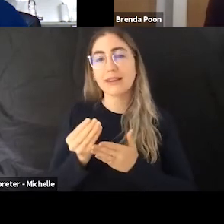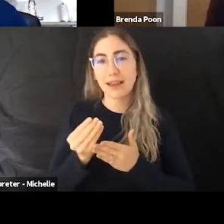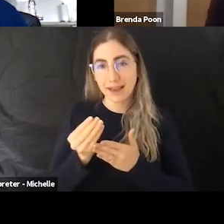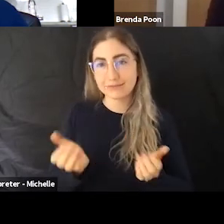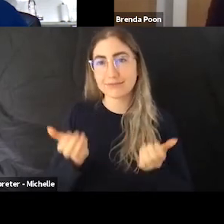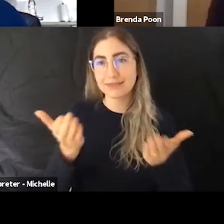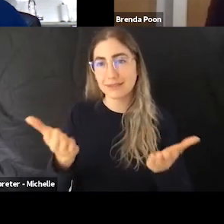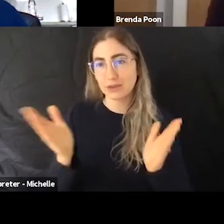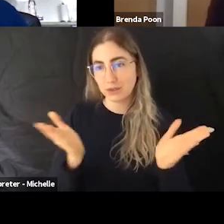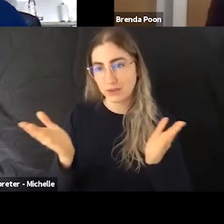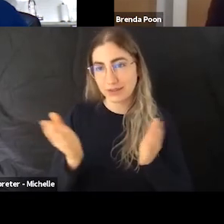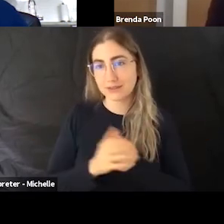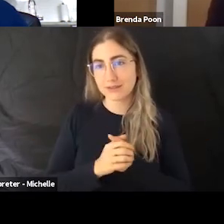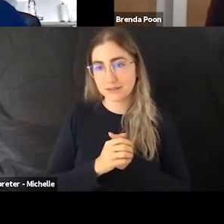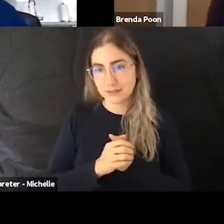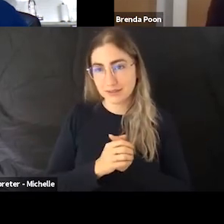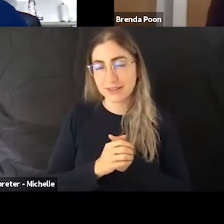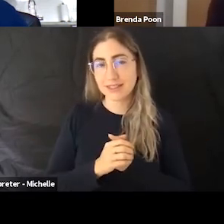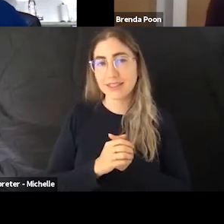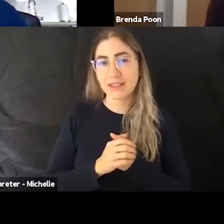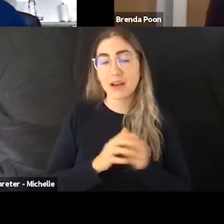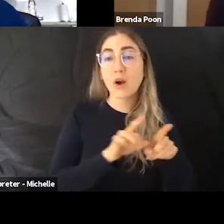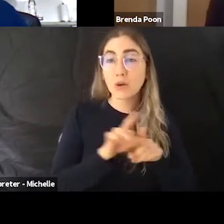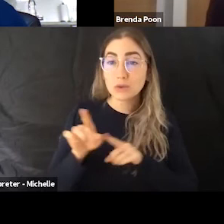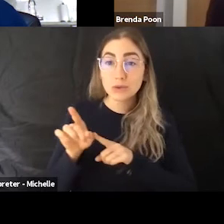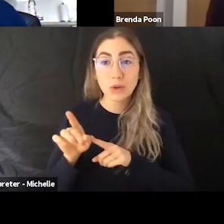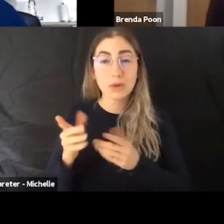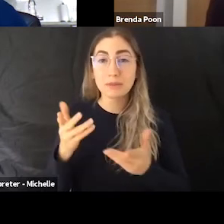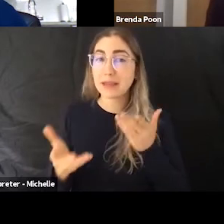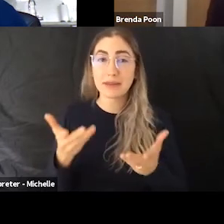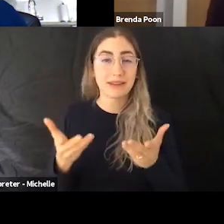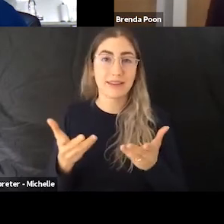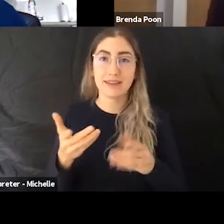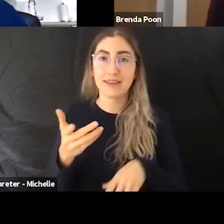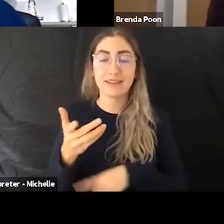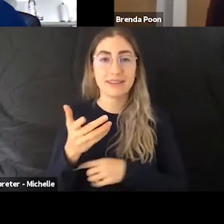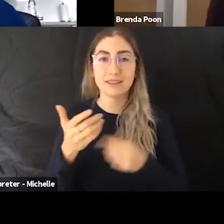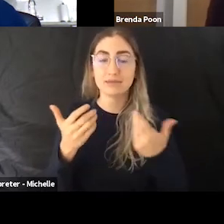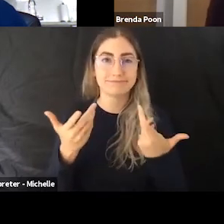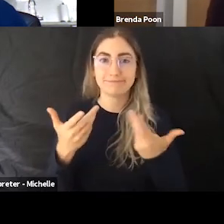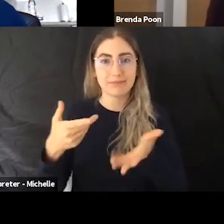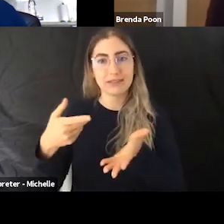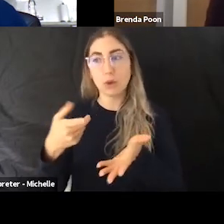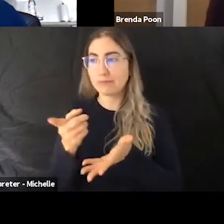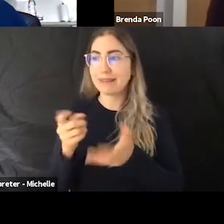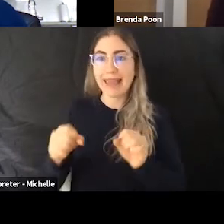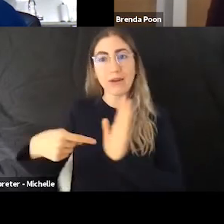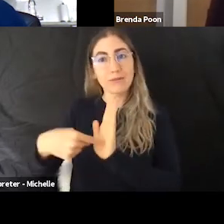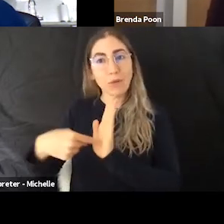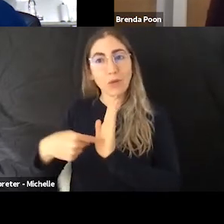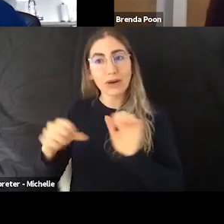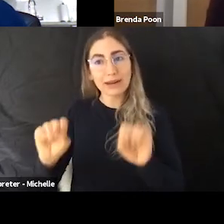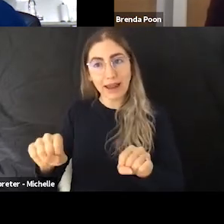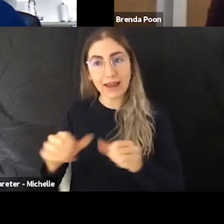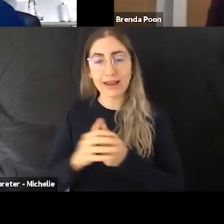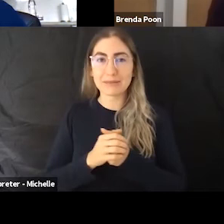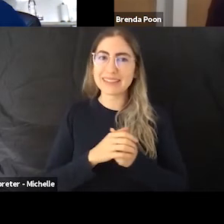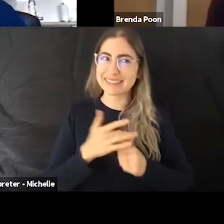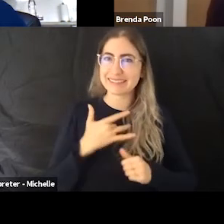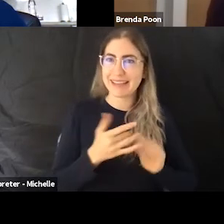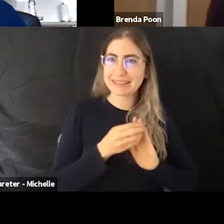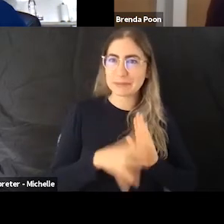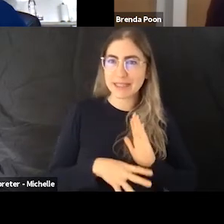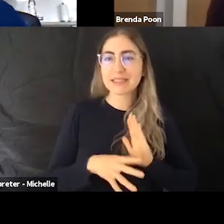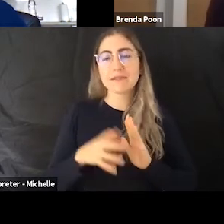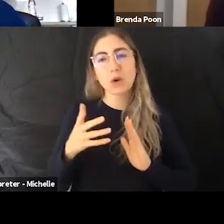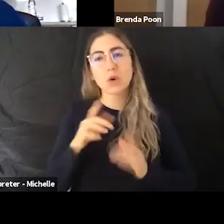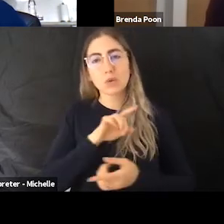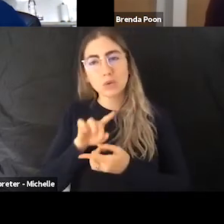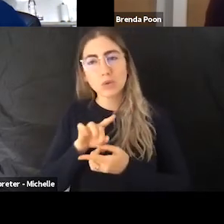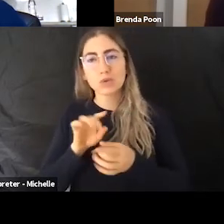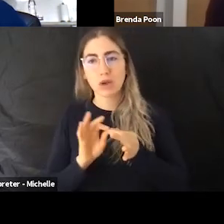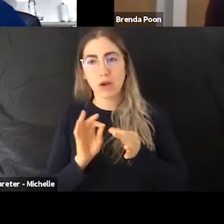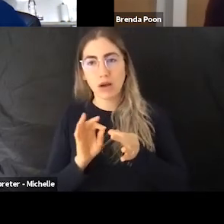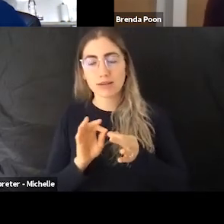SO NOT ONLY THAT, BUT ALSO INCREASE